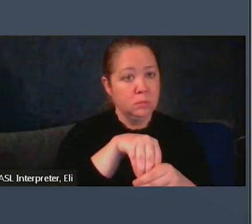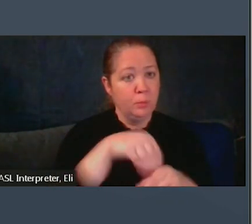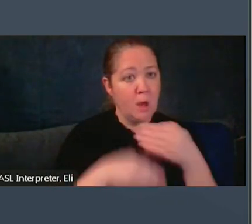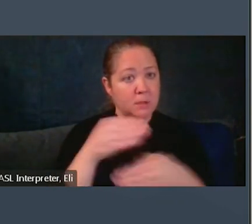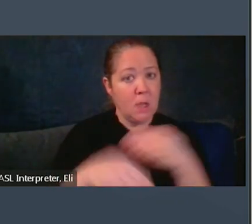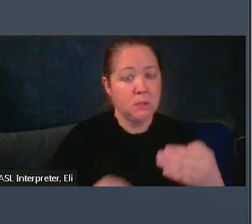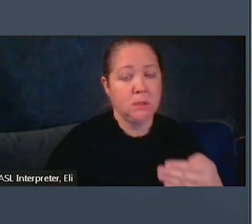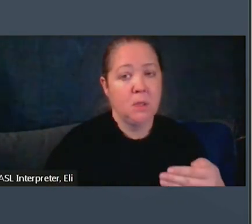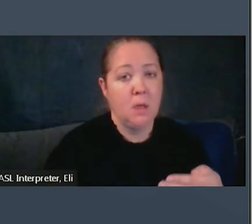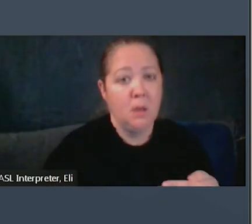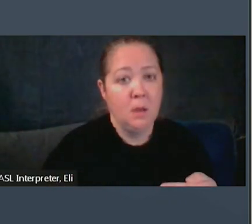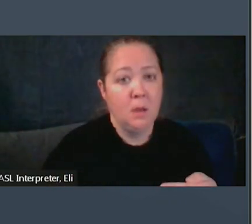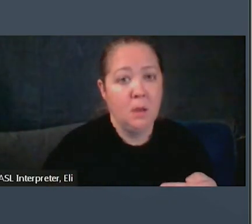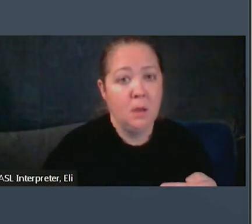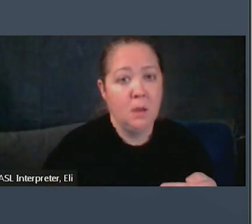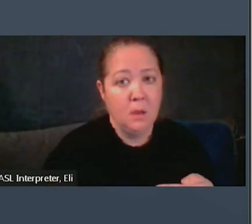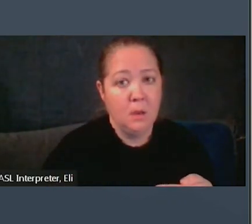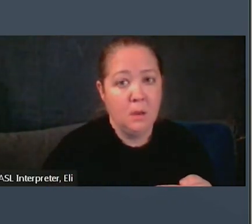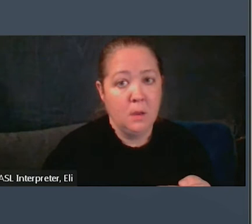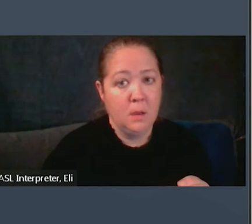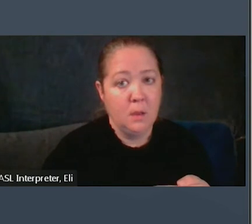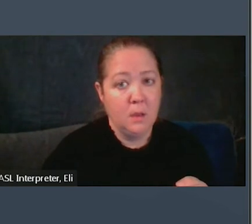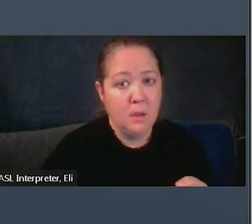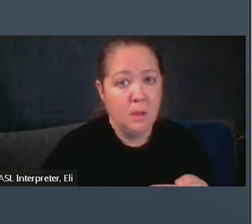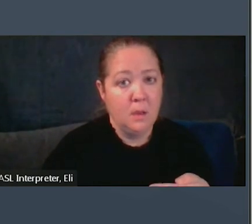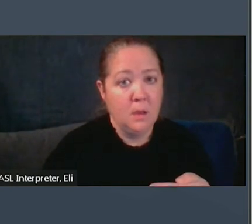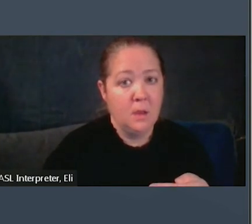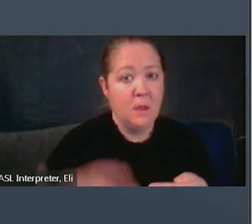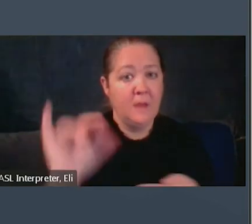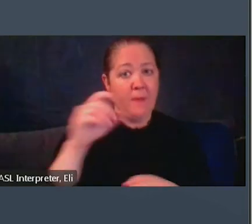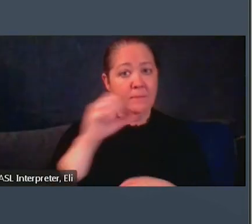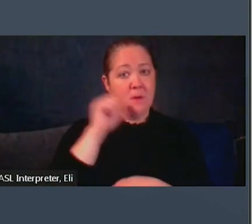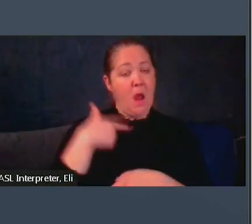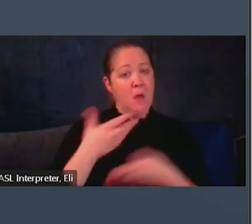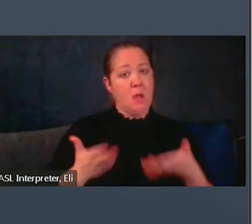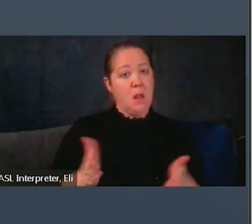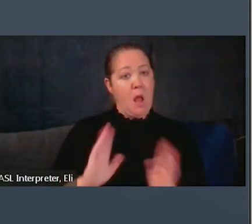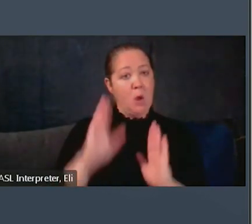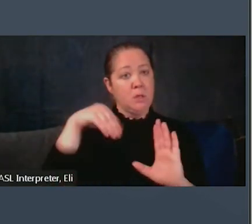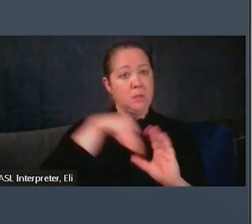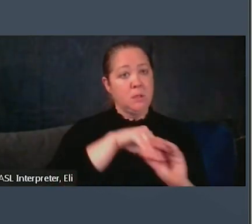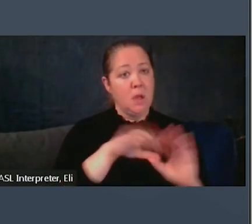not being allowed to be a process, denied the opportunity to ask questions that bring concerns